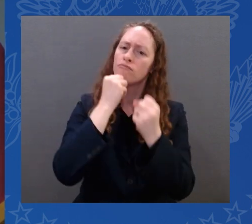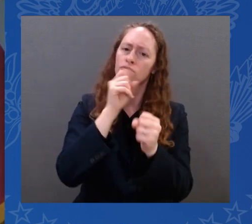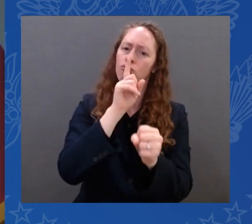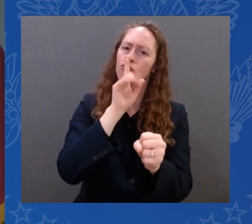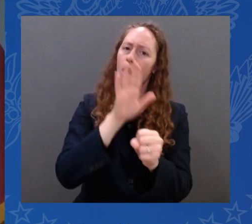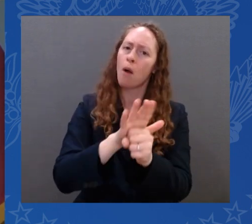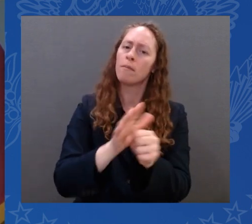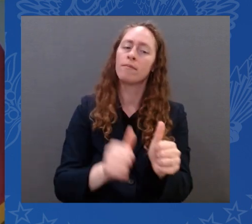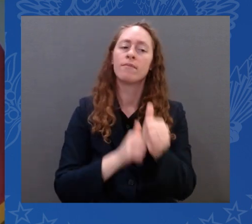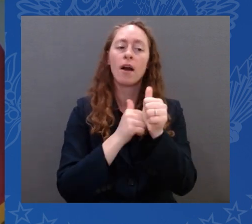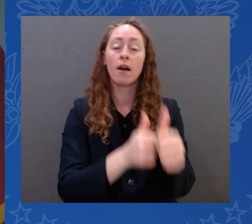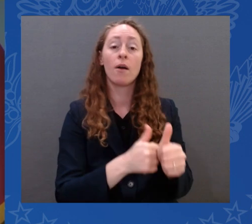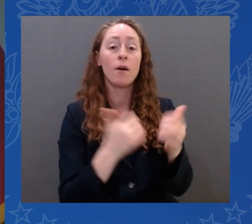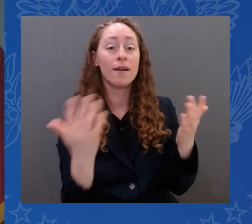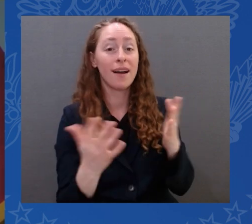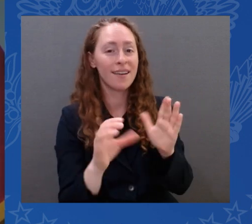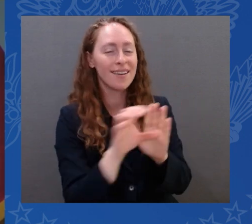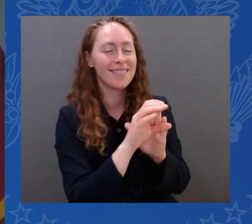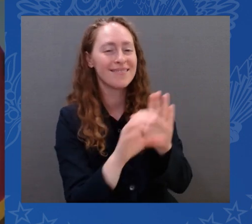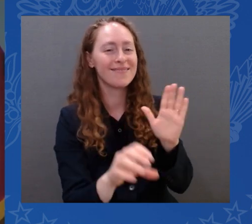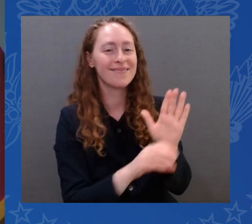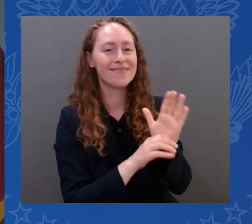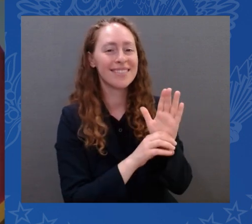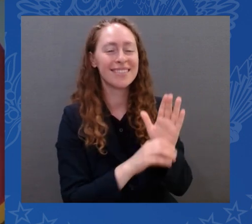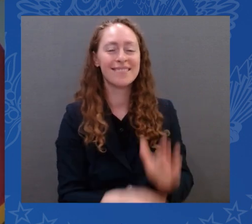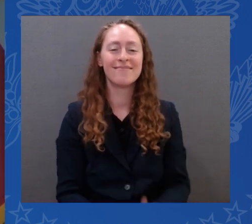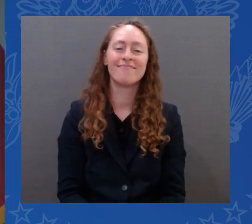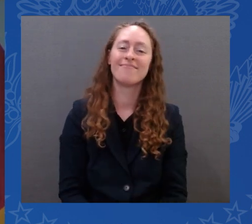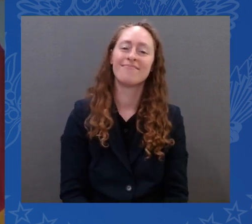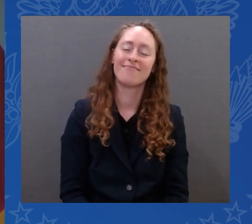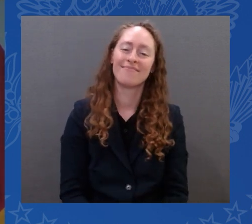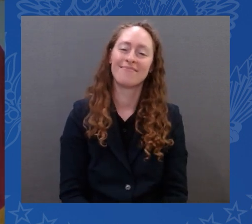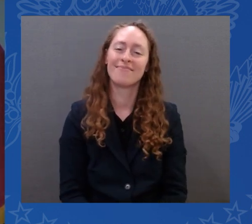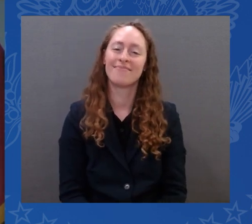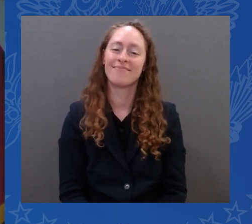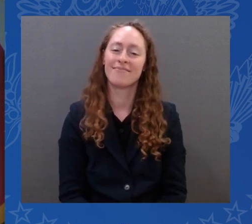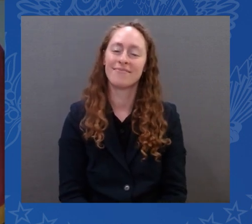A young we-